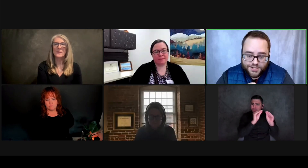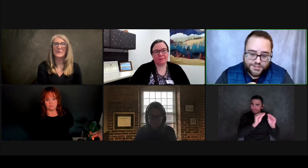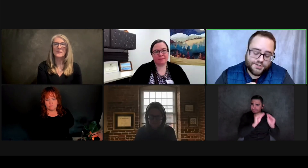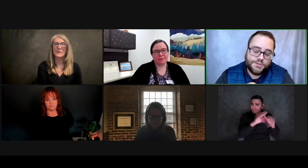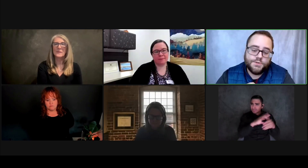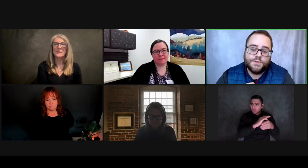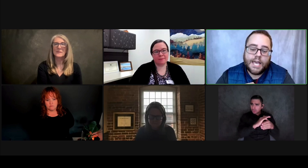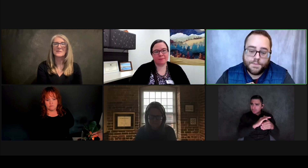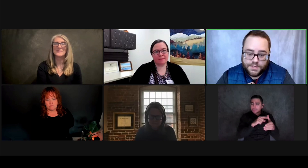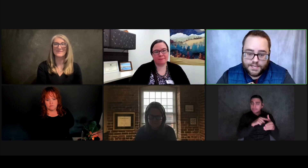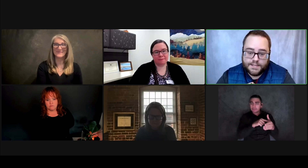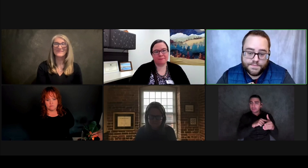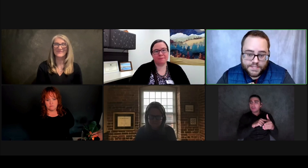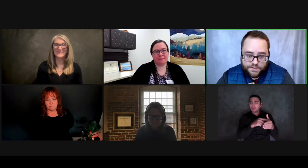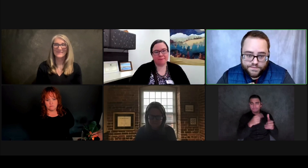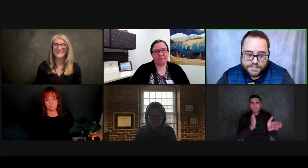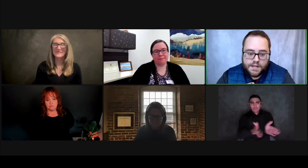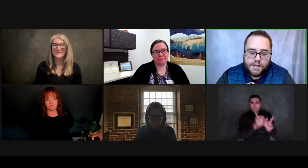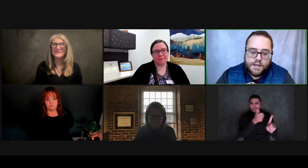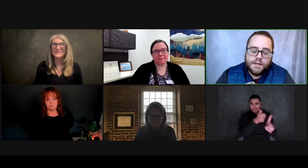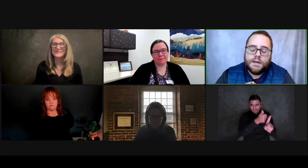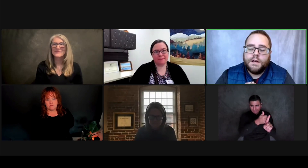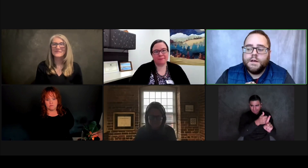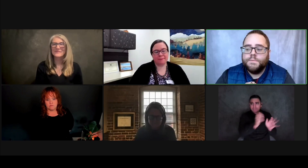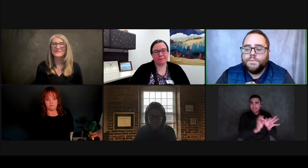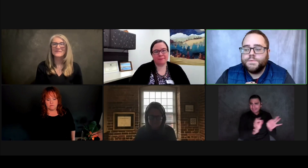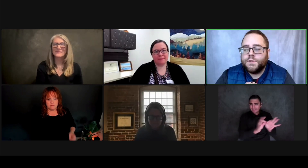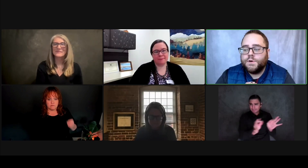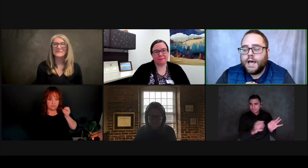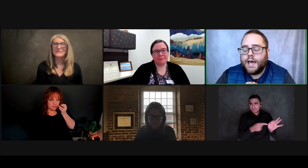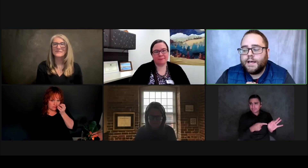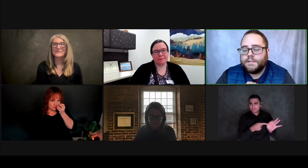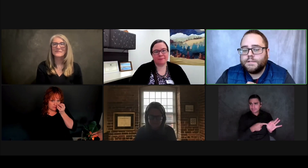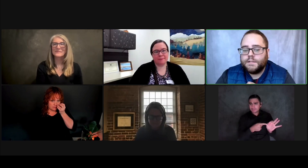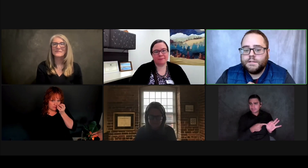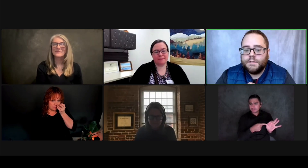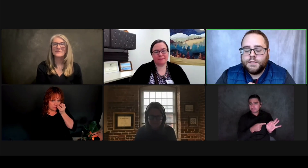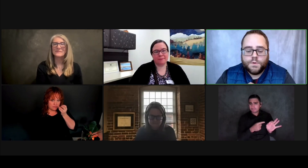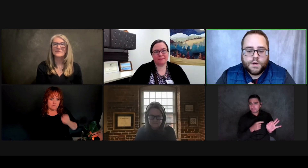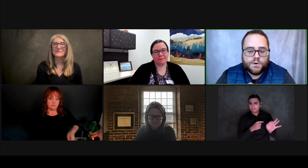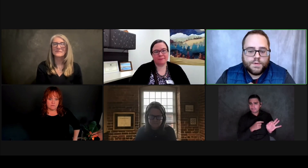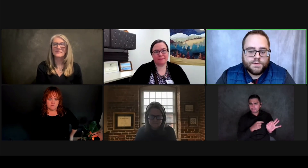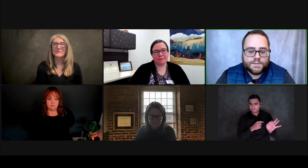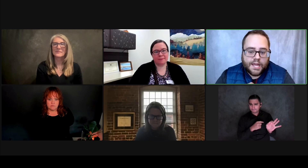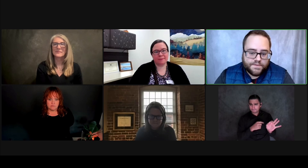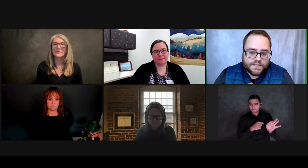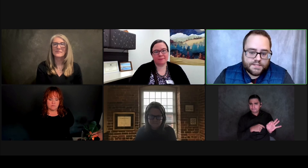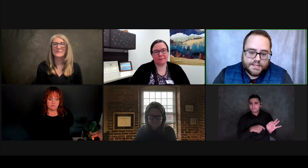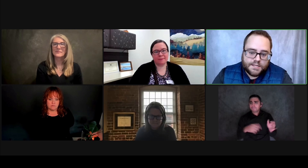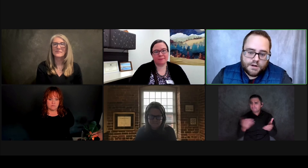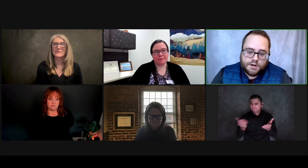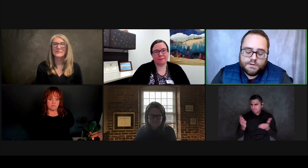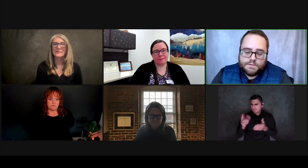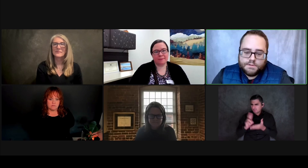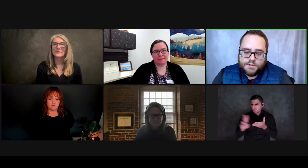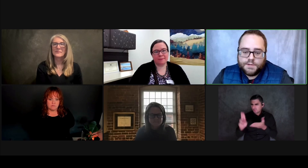to caption it themselves. So at UO, we use Canvas as our Learning Management